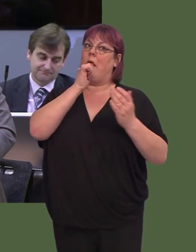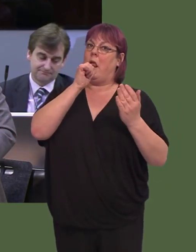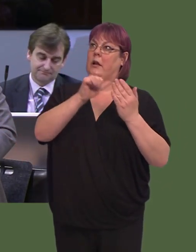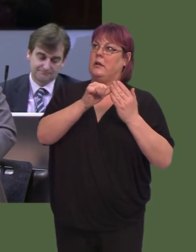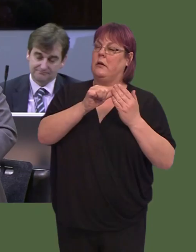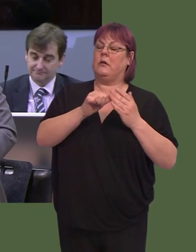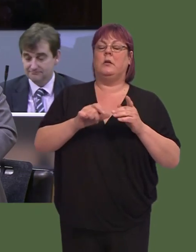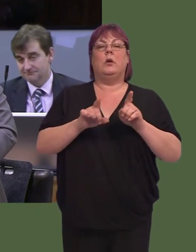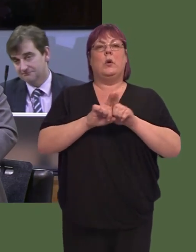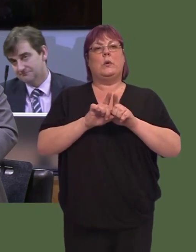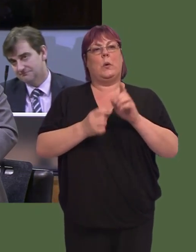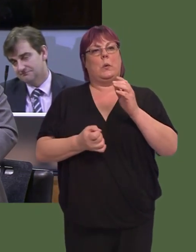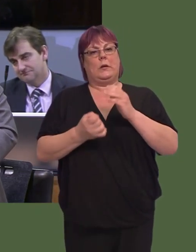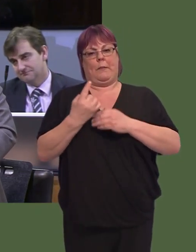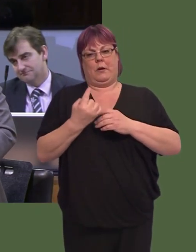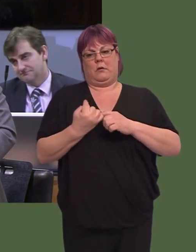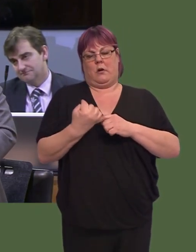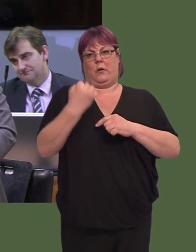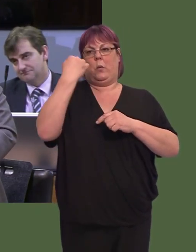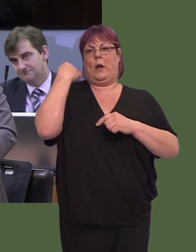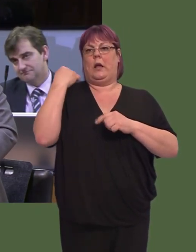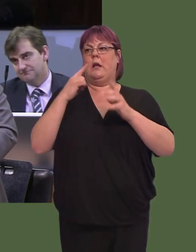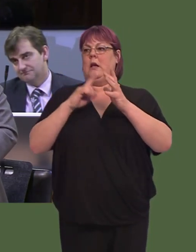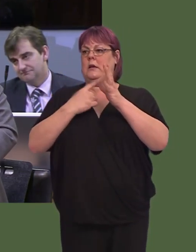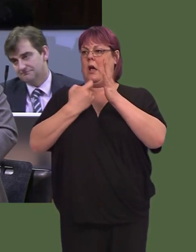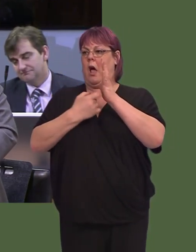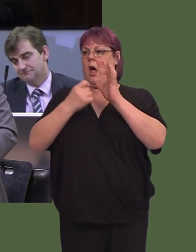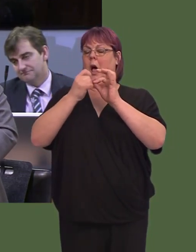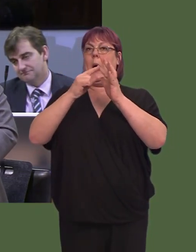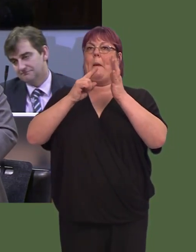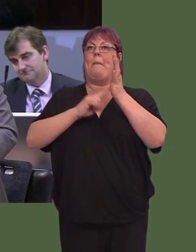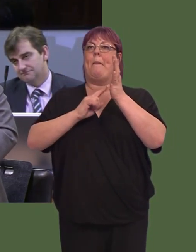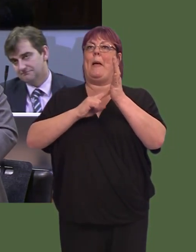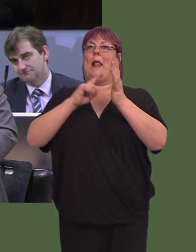recess, which was Abellio's withdrawal from the rail franchise that is currently up for